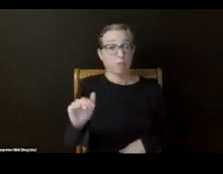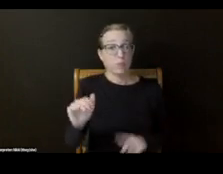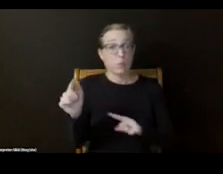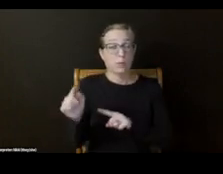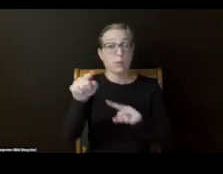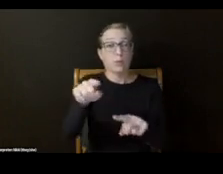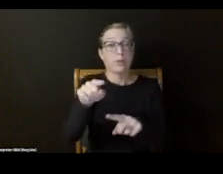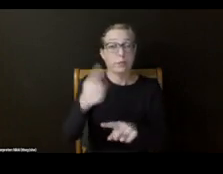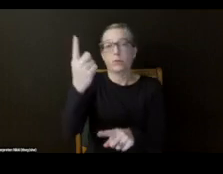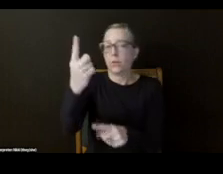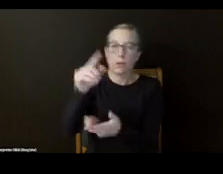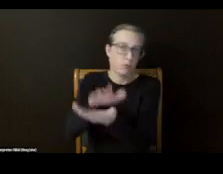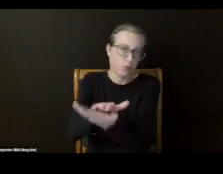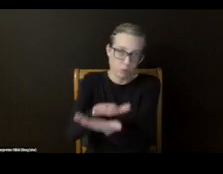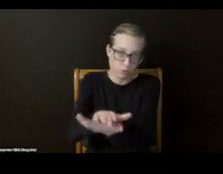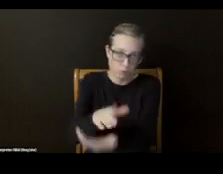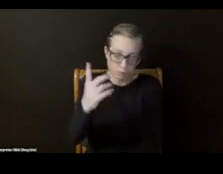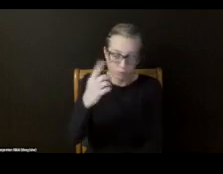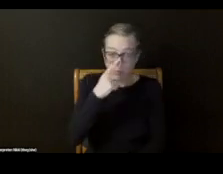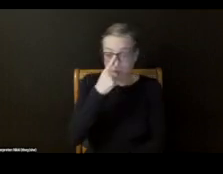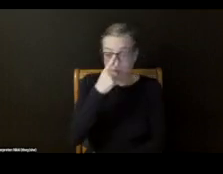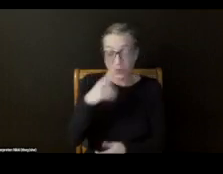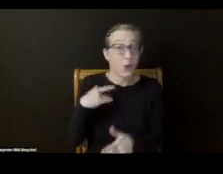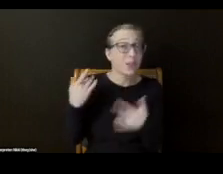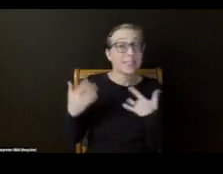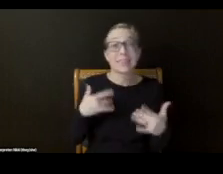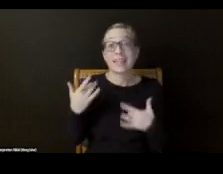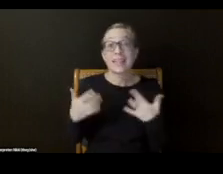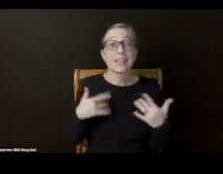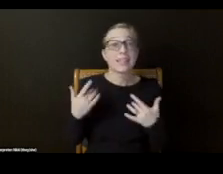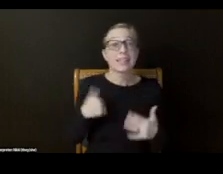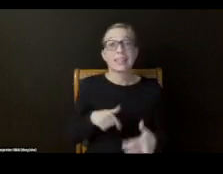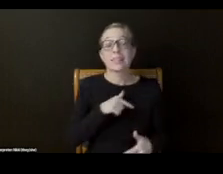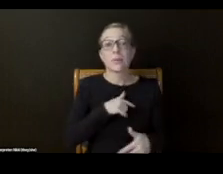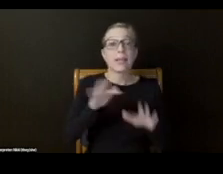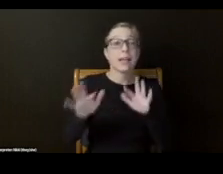And school was in